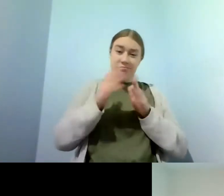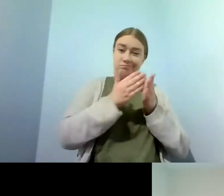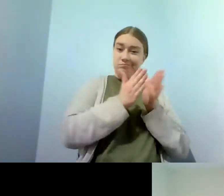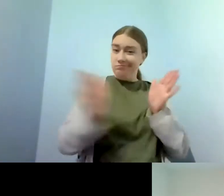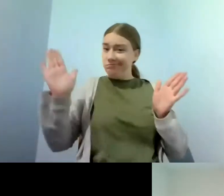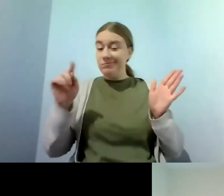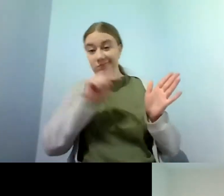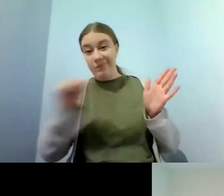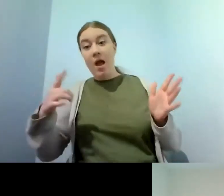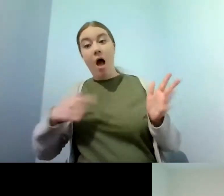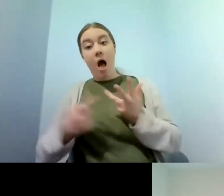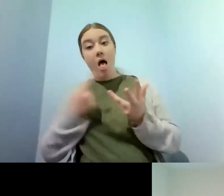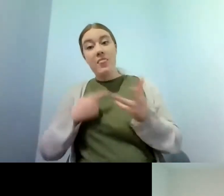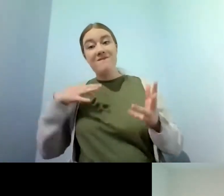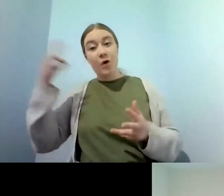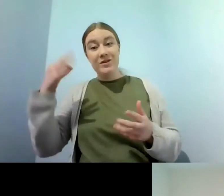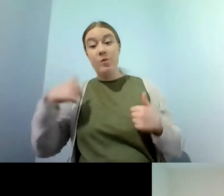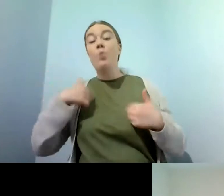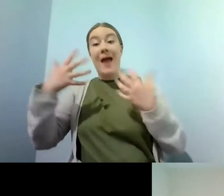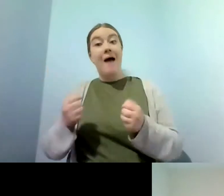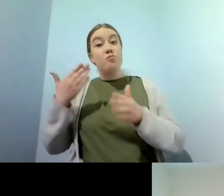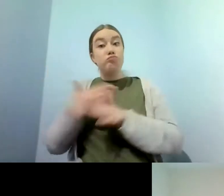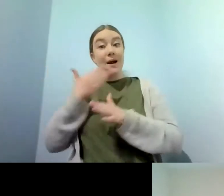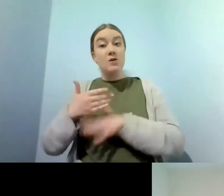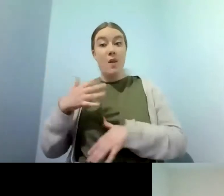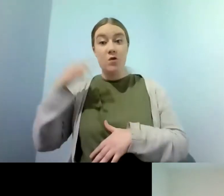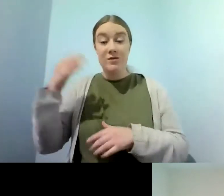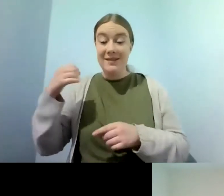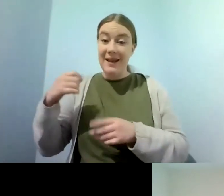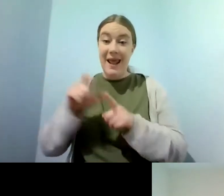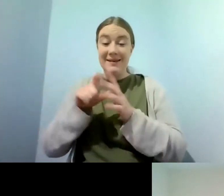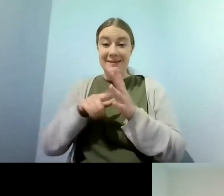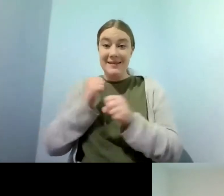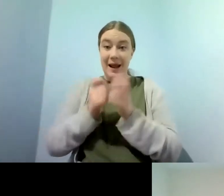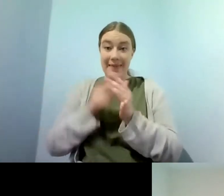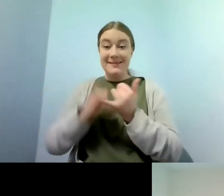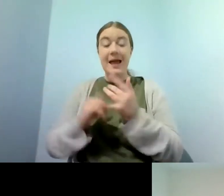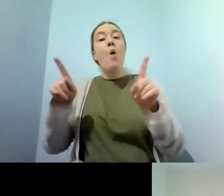some practical volunteering in the diglis area and our riverfly volunteers can choose whatever